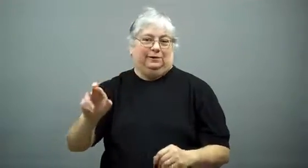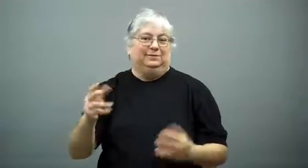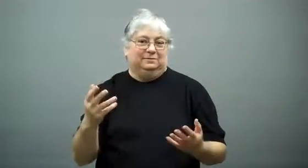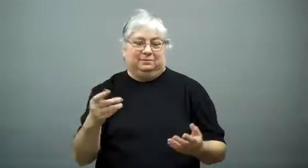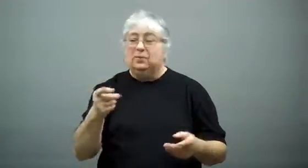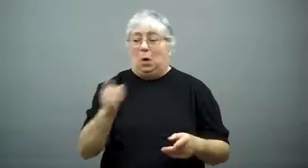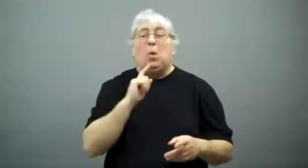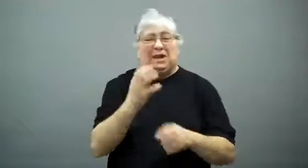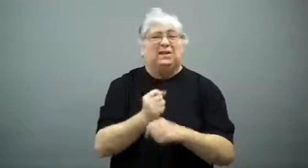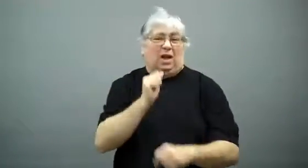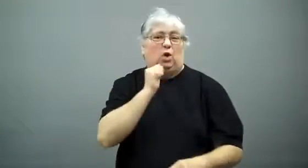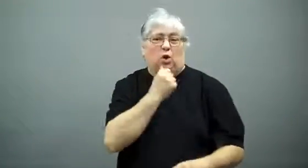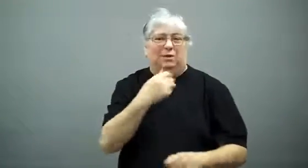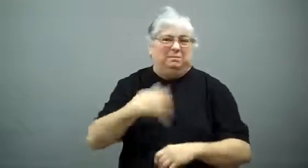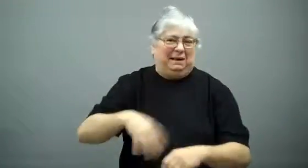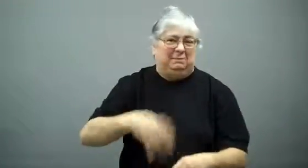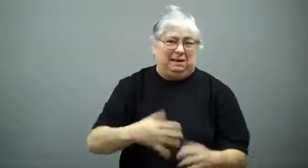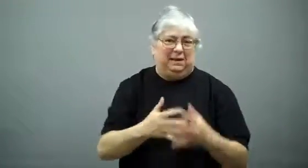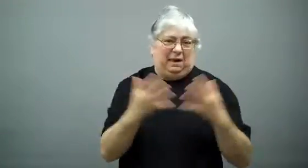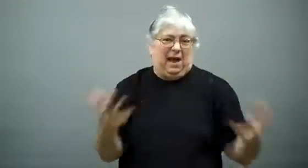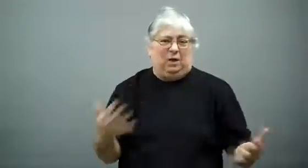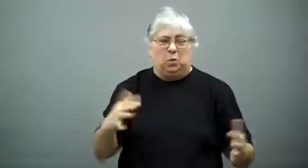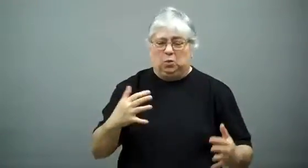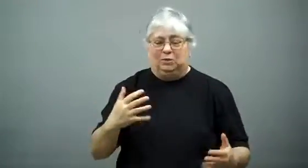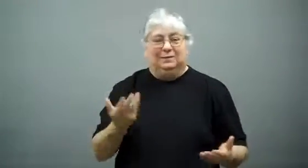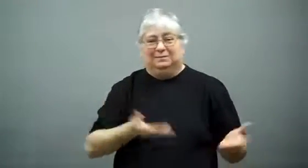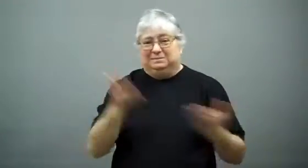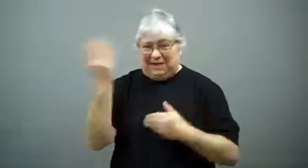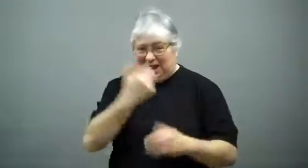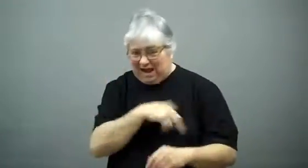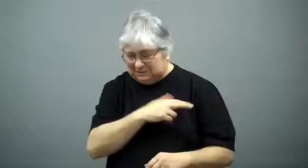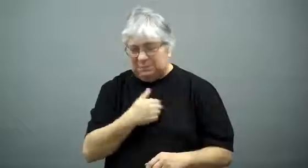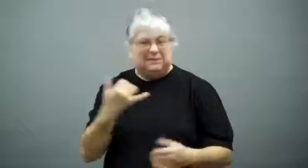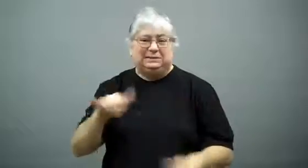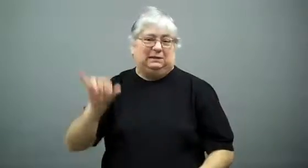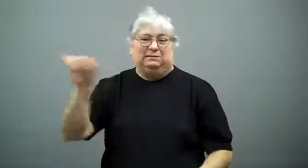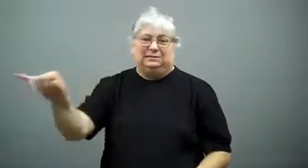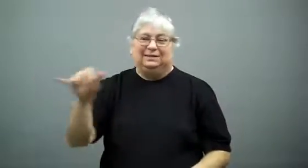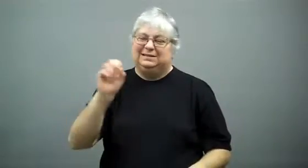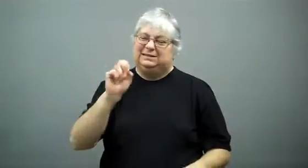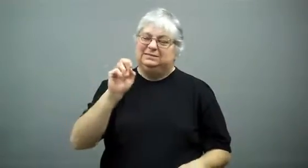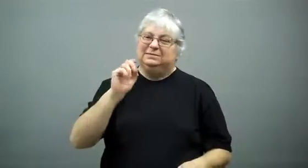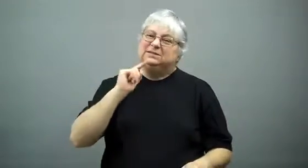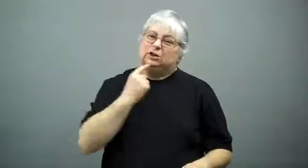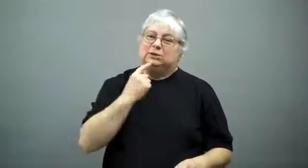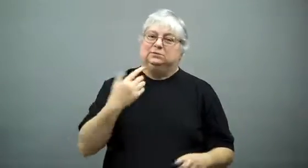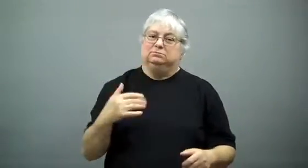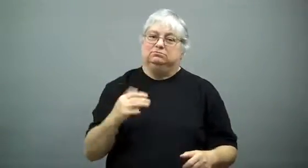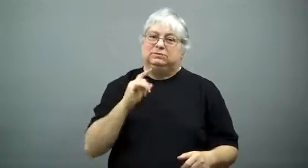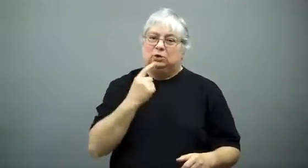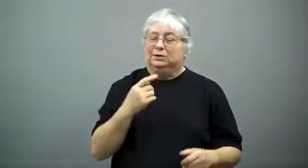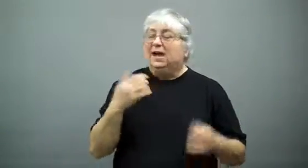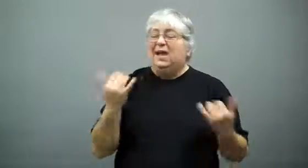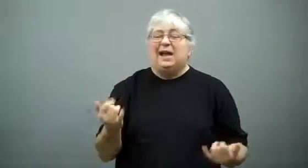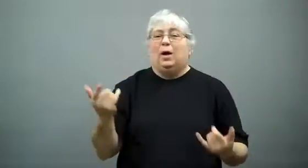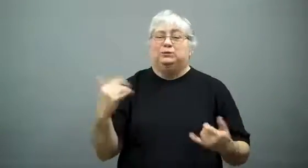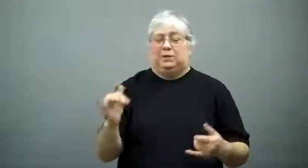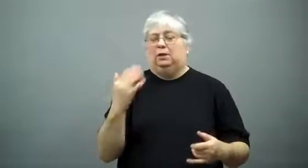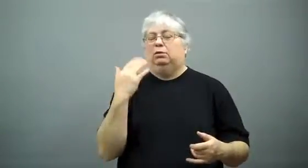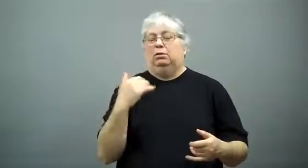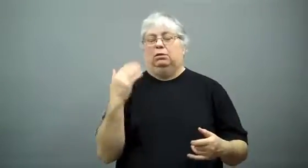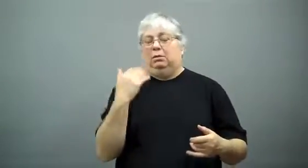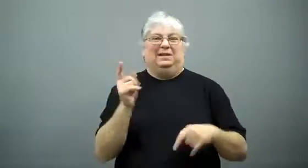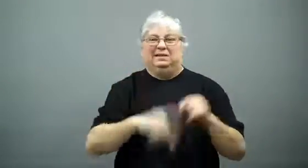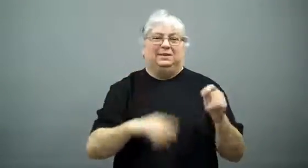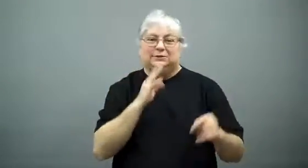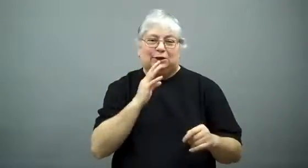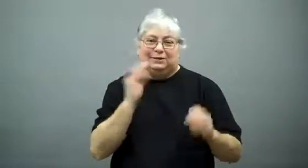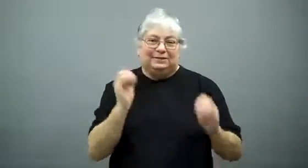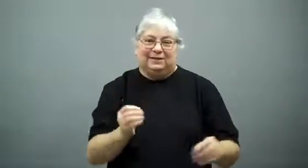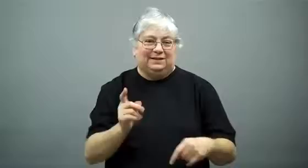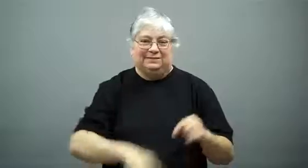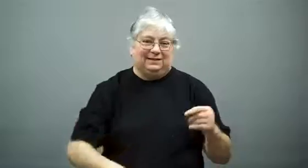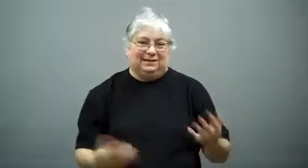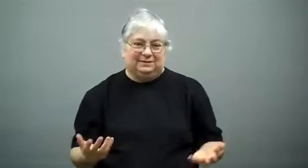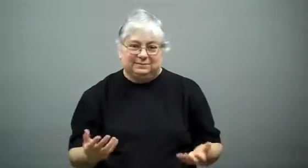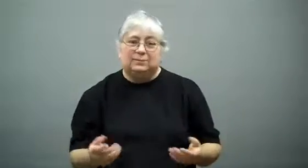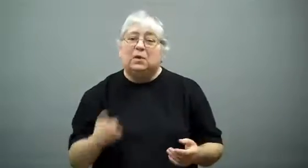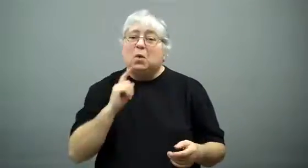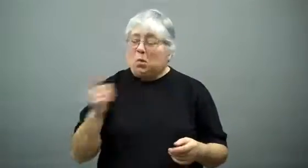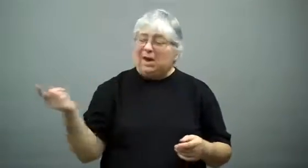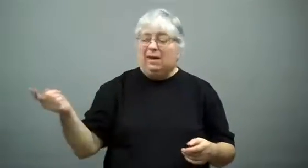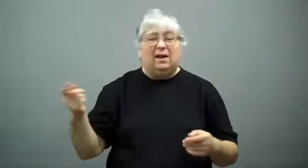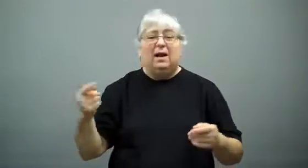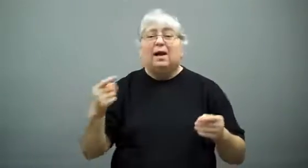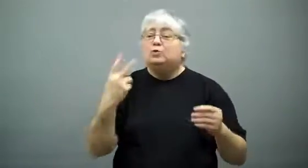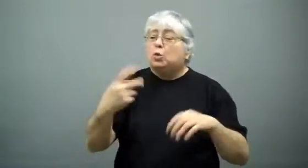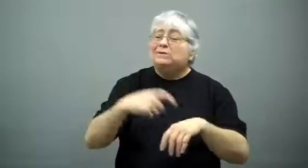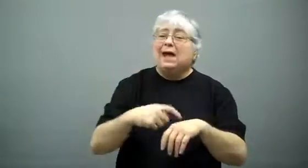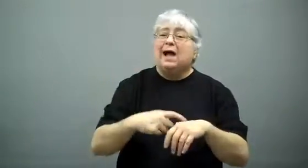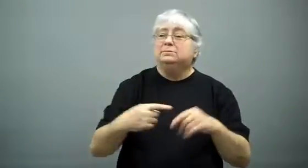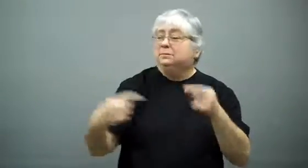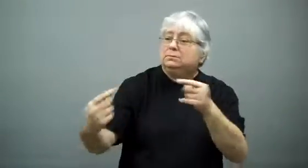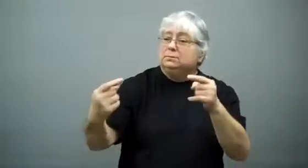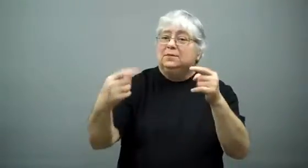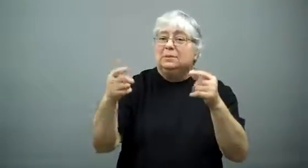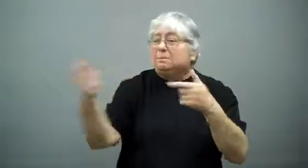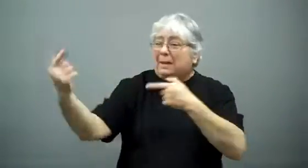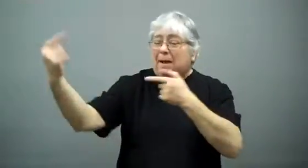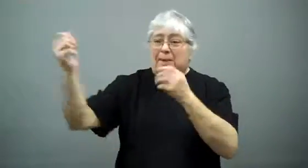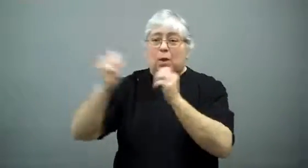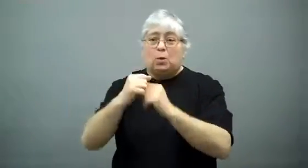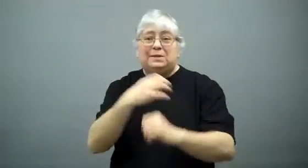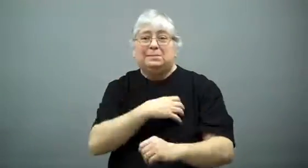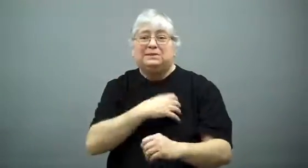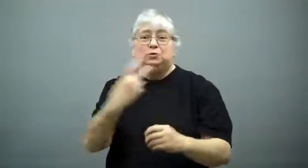He was bleeding badly, and taken to the hospital where he is in serious condition.